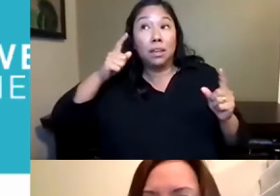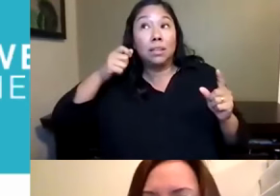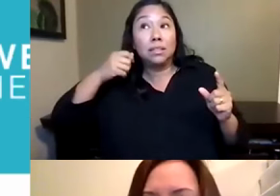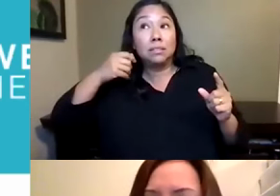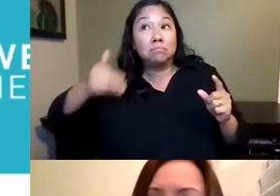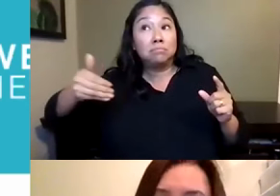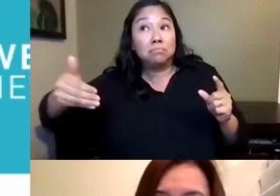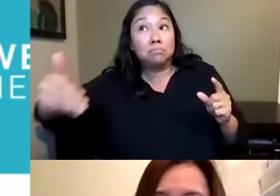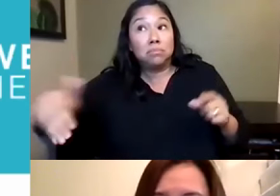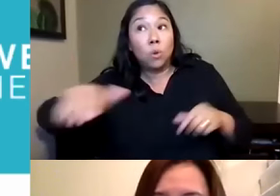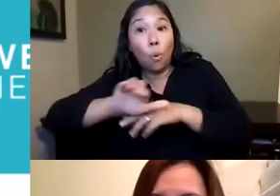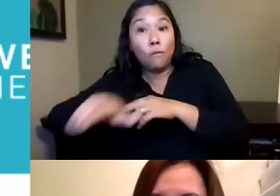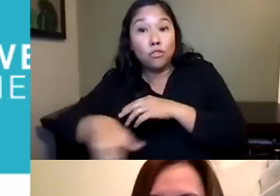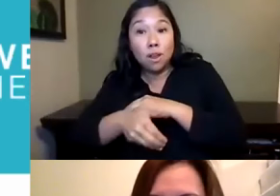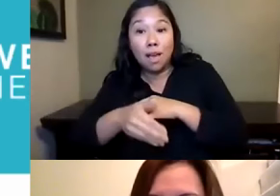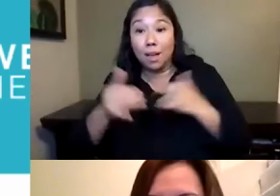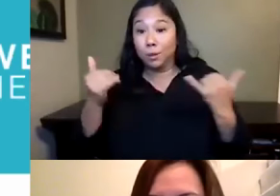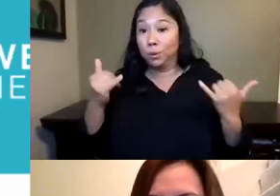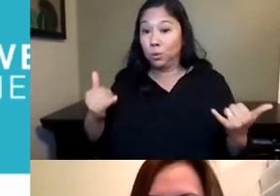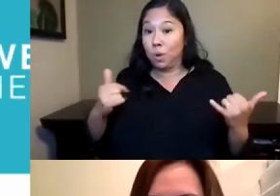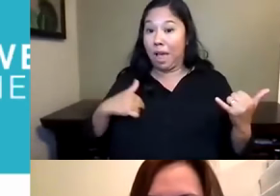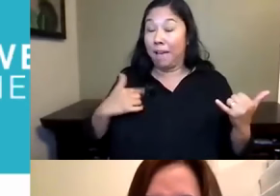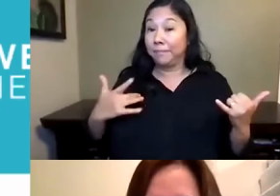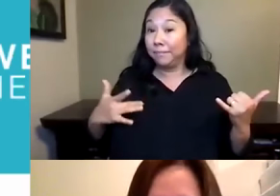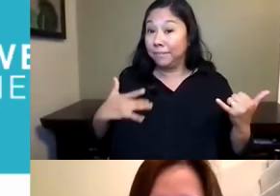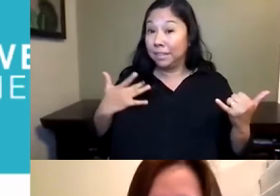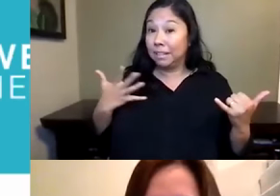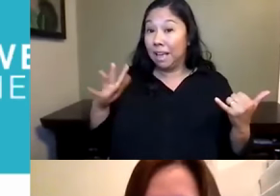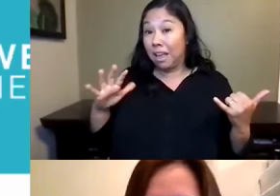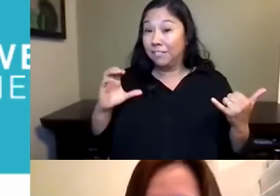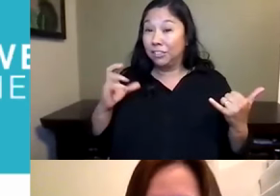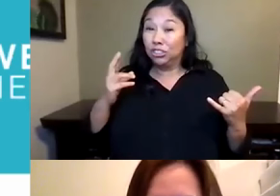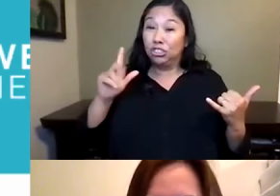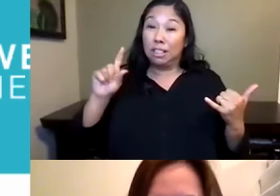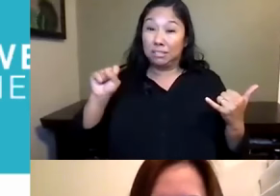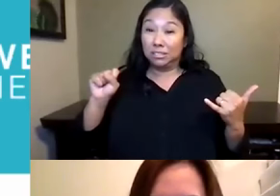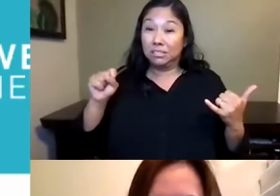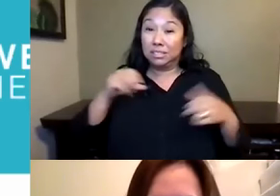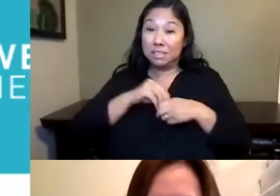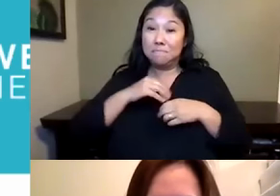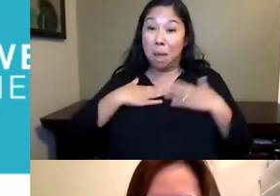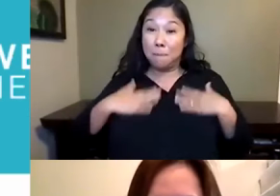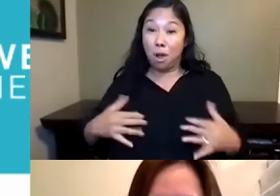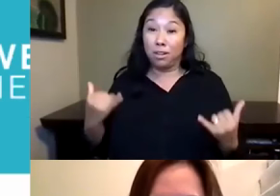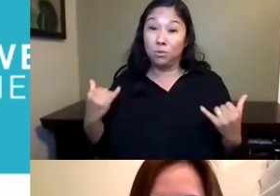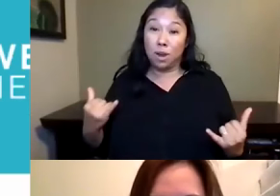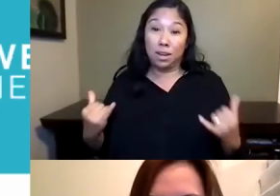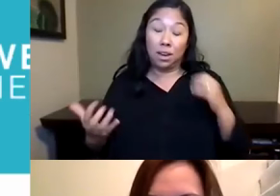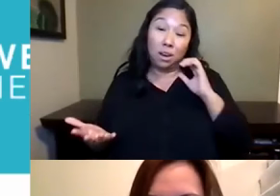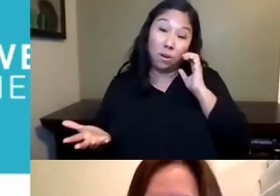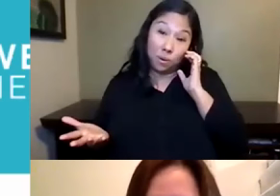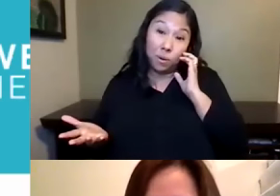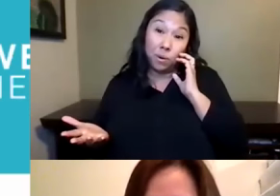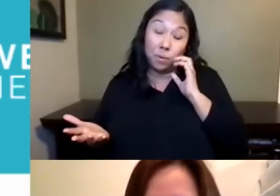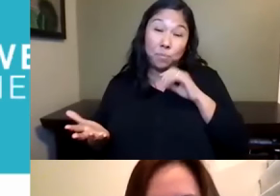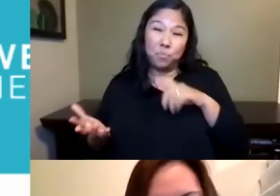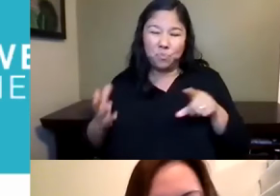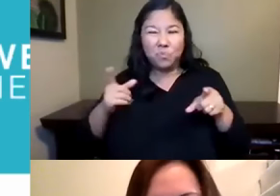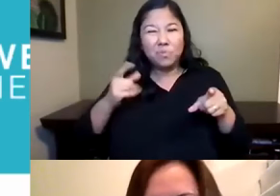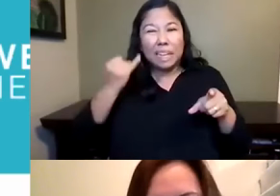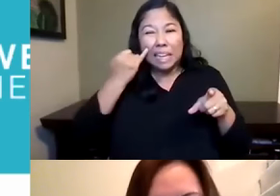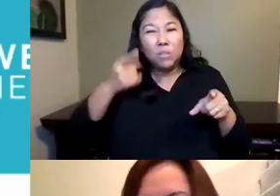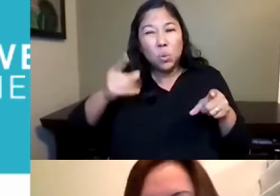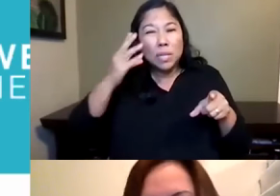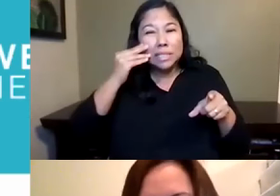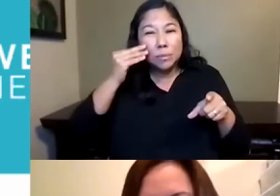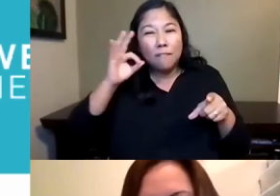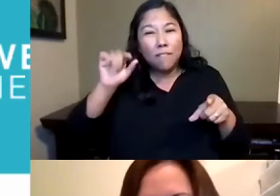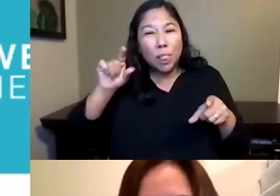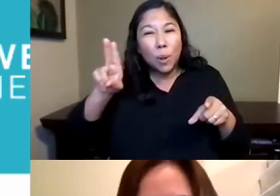I am still feeling chills in my body right now. It is similar to flu symptoms.